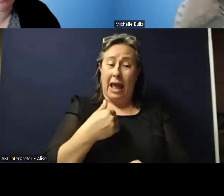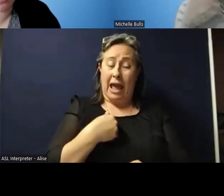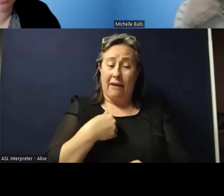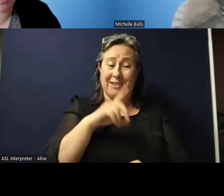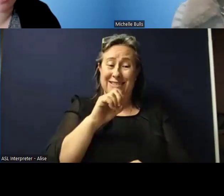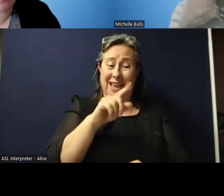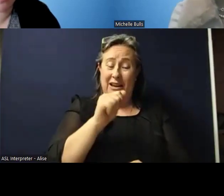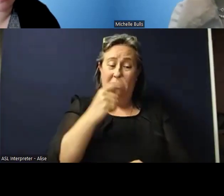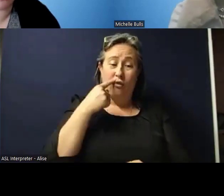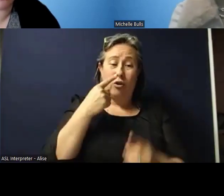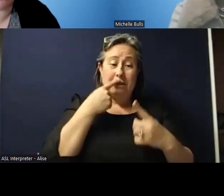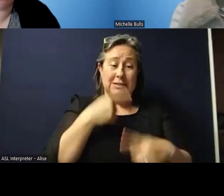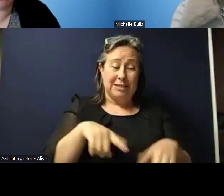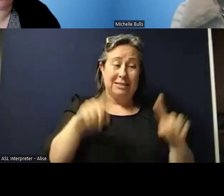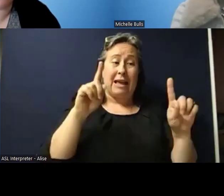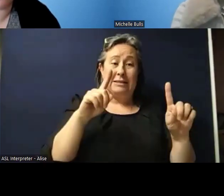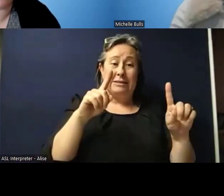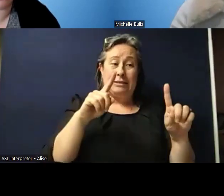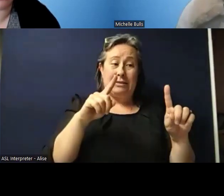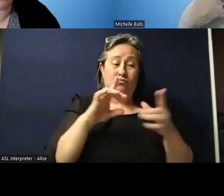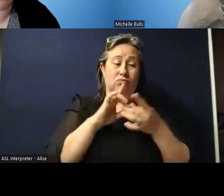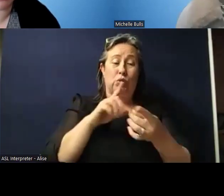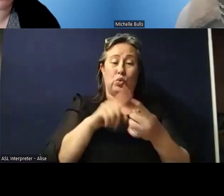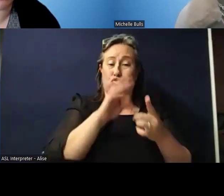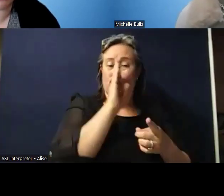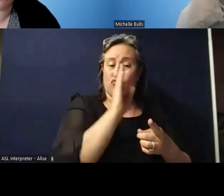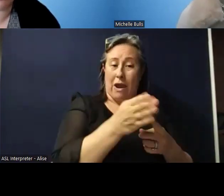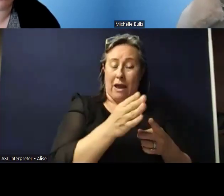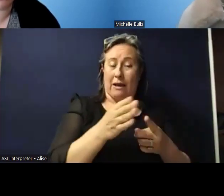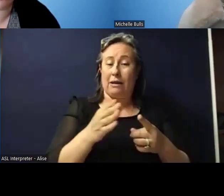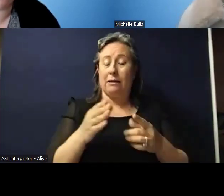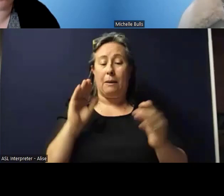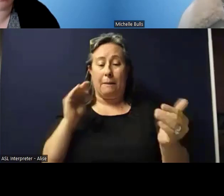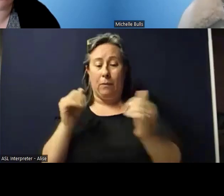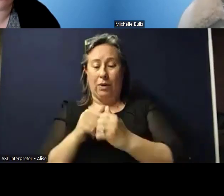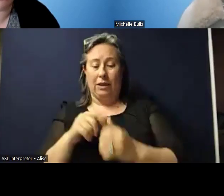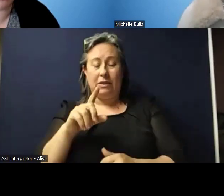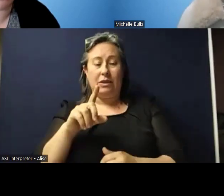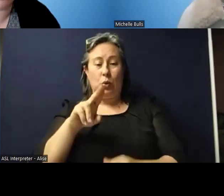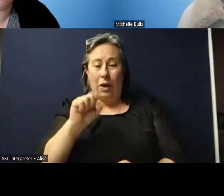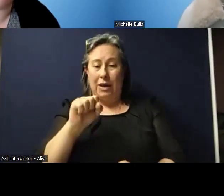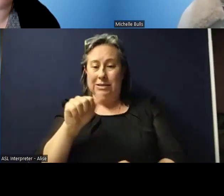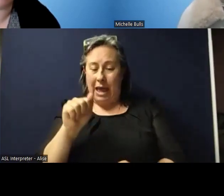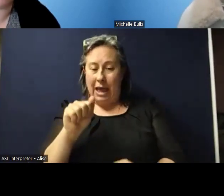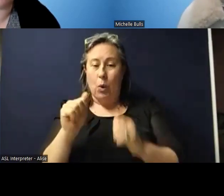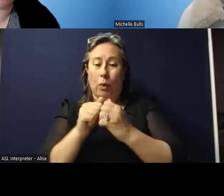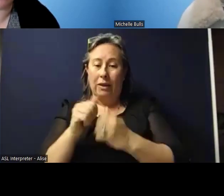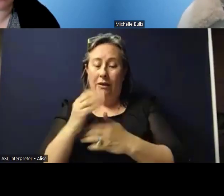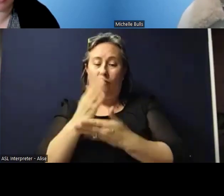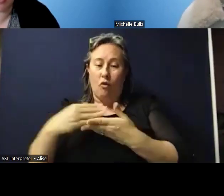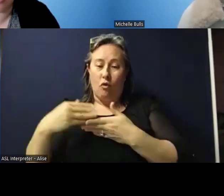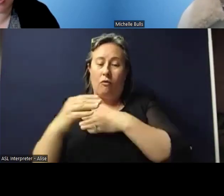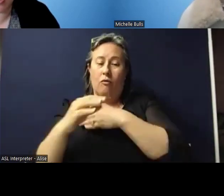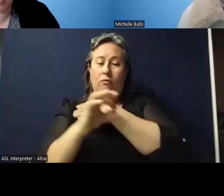for direct foreign awards versus domestic awards with foreign components versus domestic-only awards?